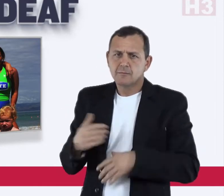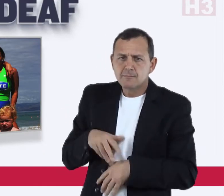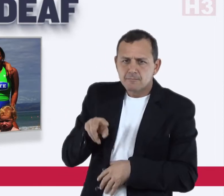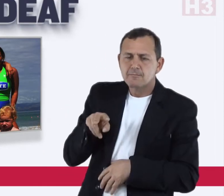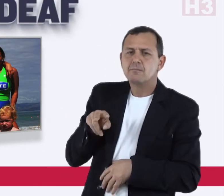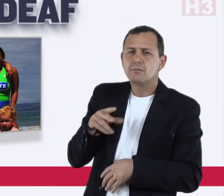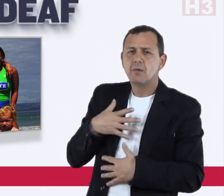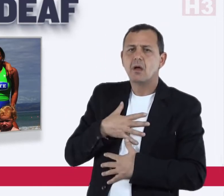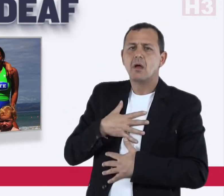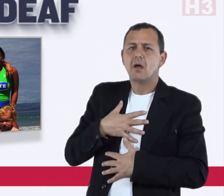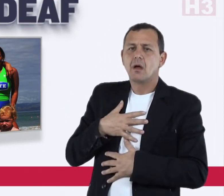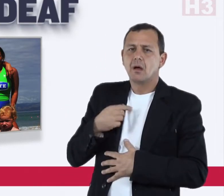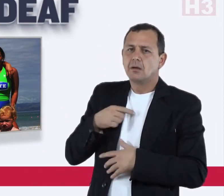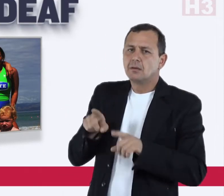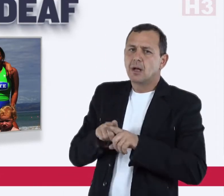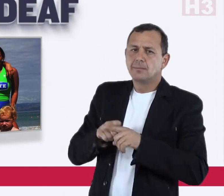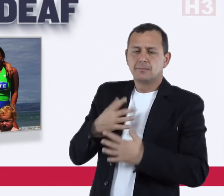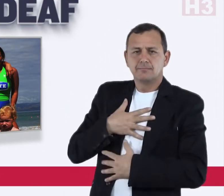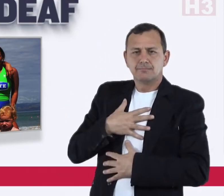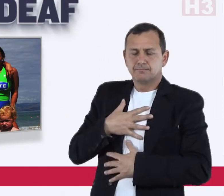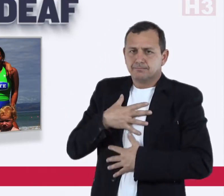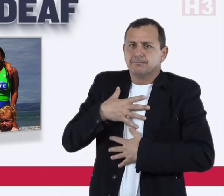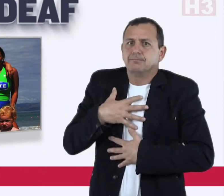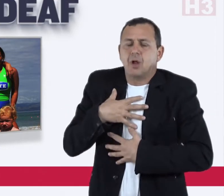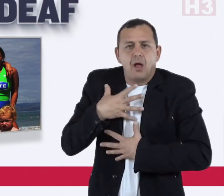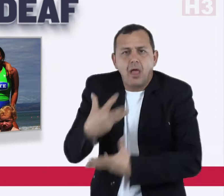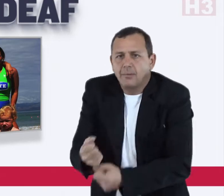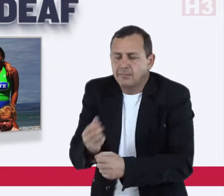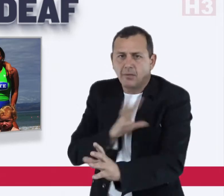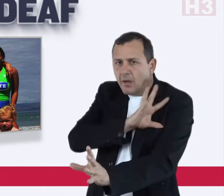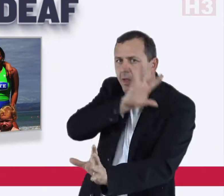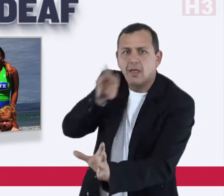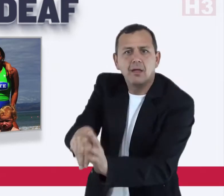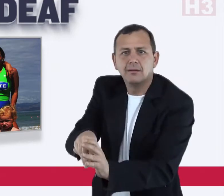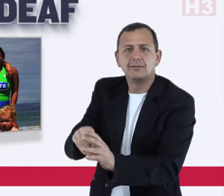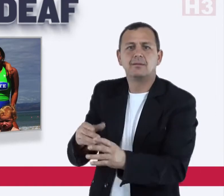she fell in love with it.